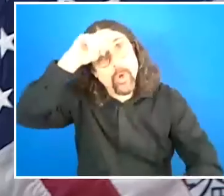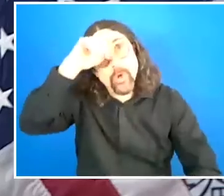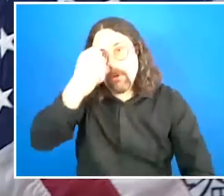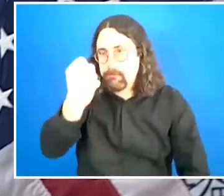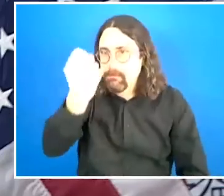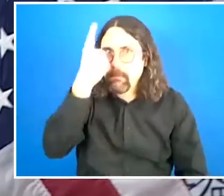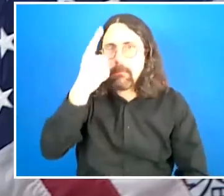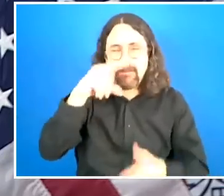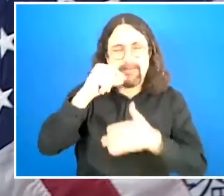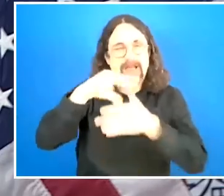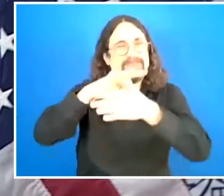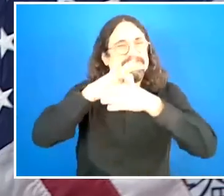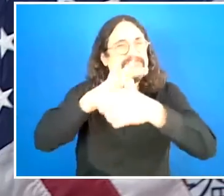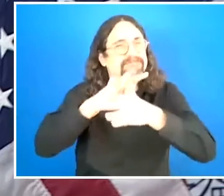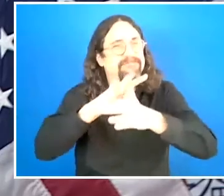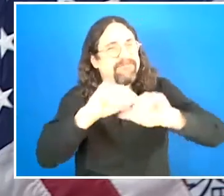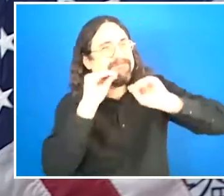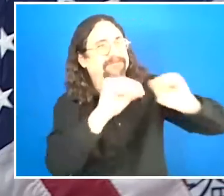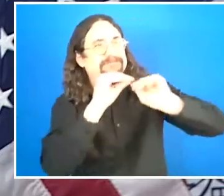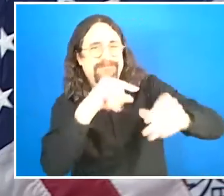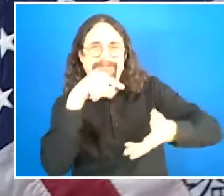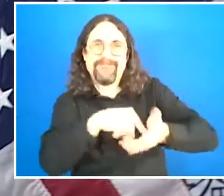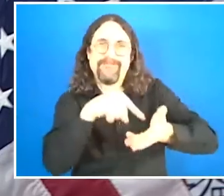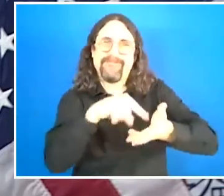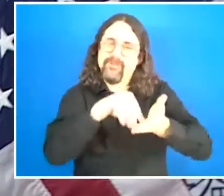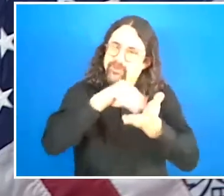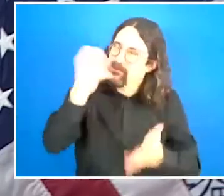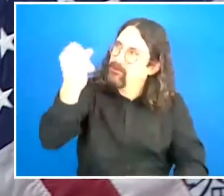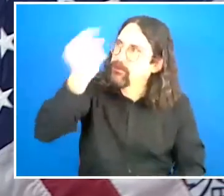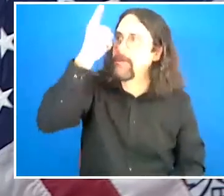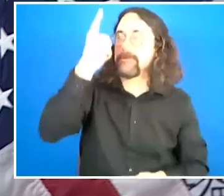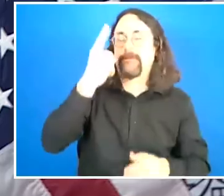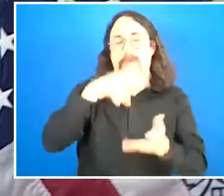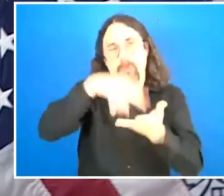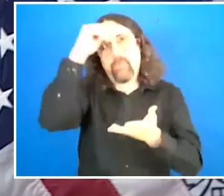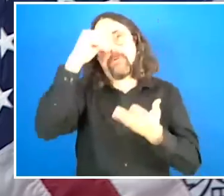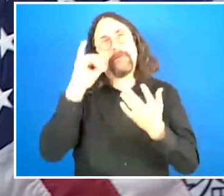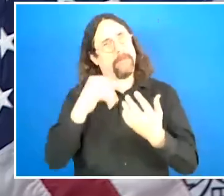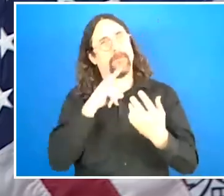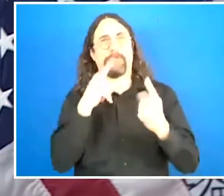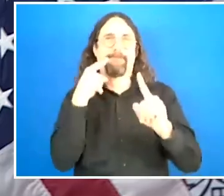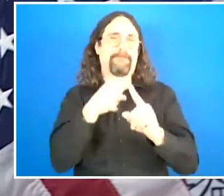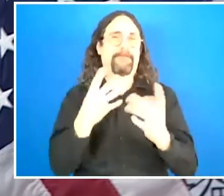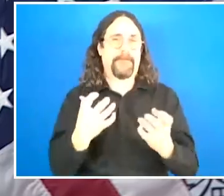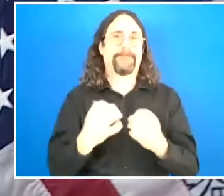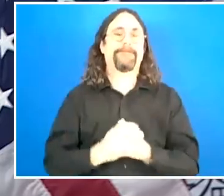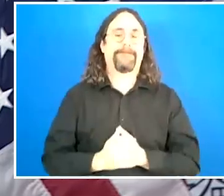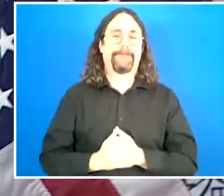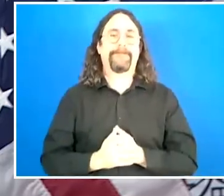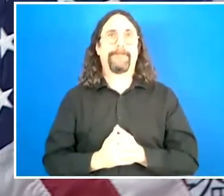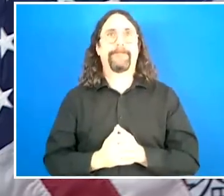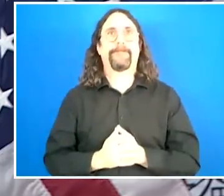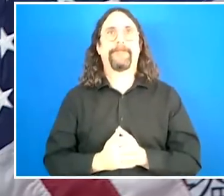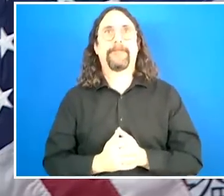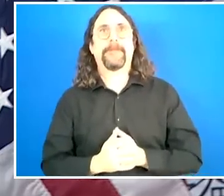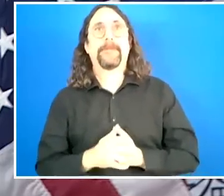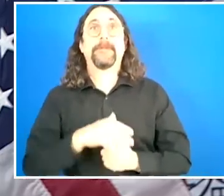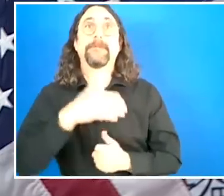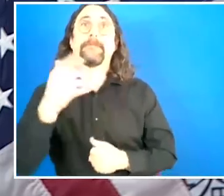SY STEM WHREE STUDENTS GET THAT TIME. HENRY FROM BLOOMBERG IS UP NEXT. HENRY. HELO,L MR.